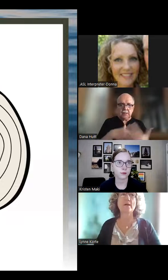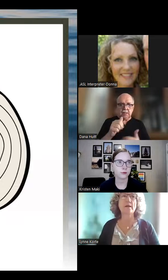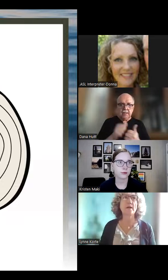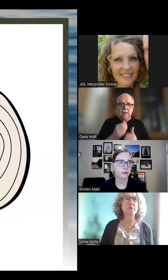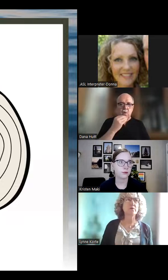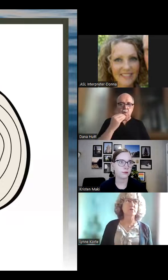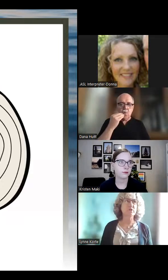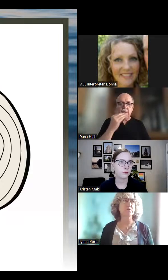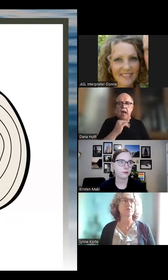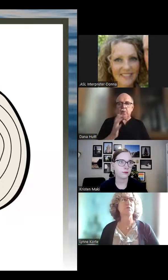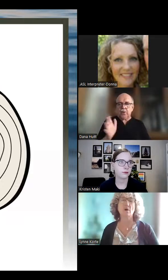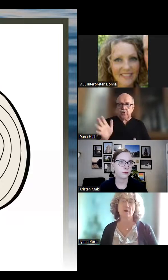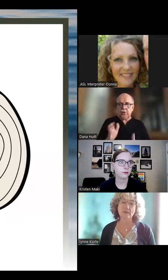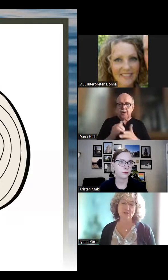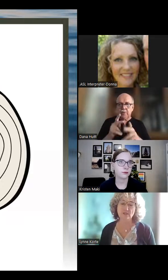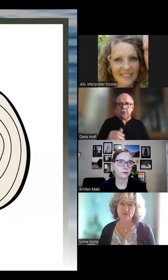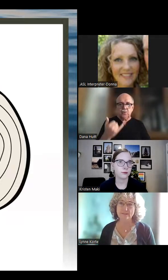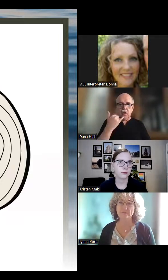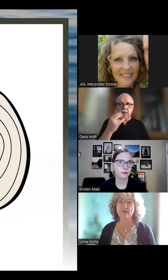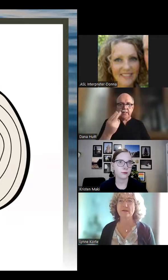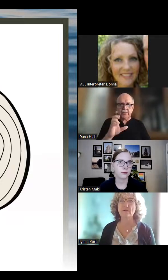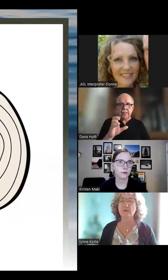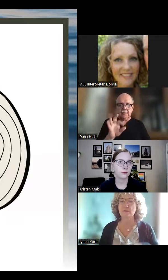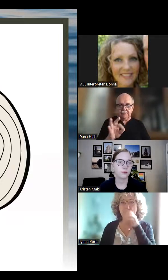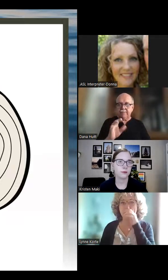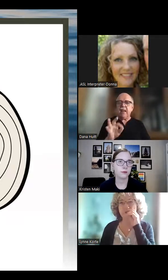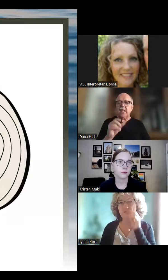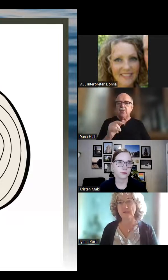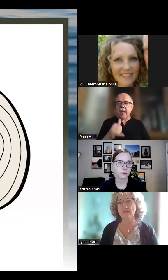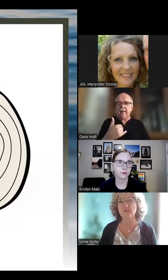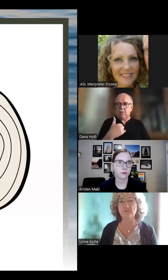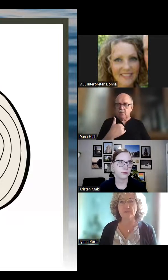Let's see. A question for -- I